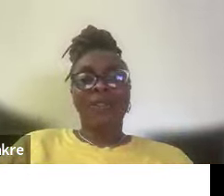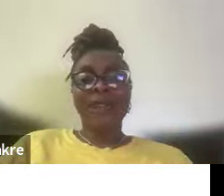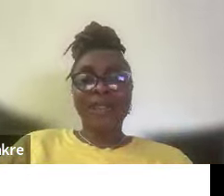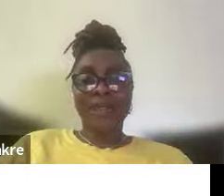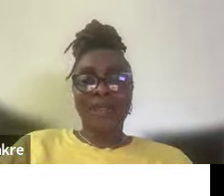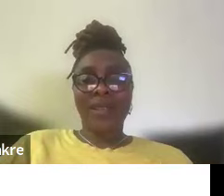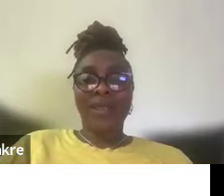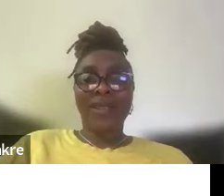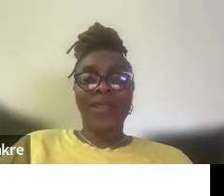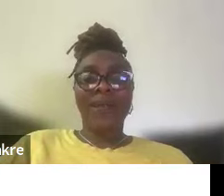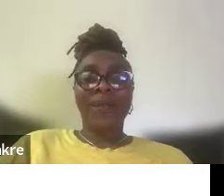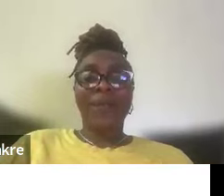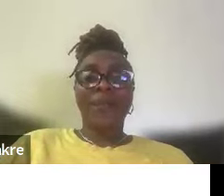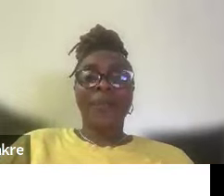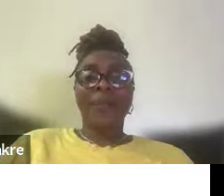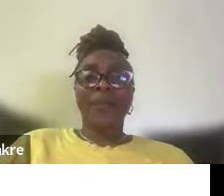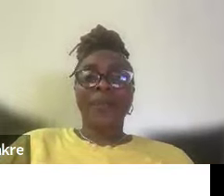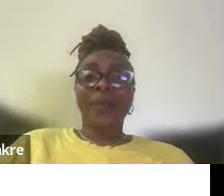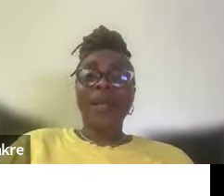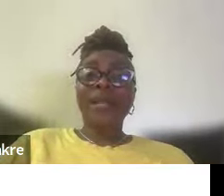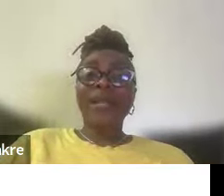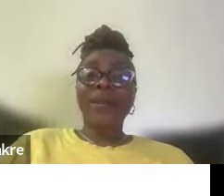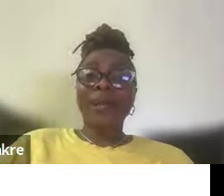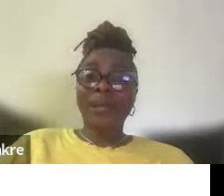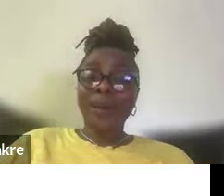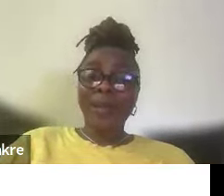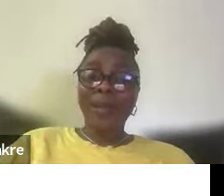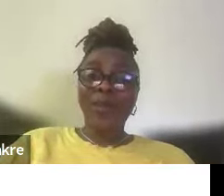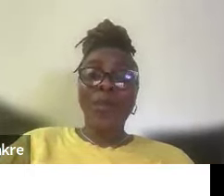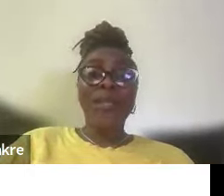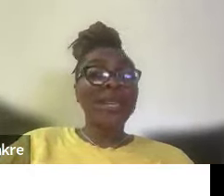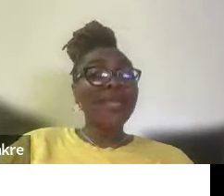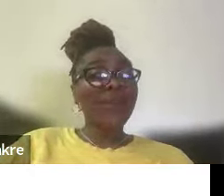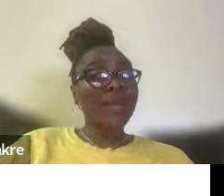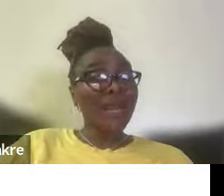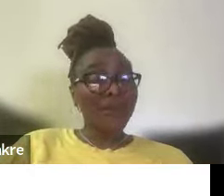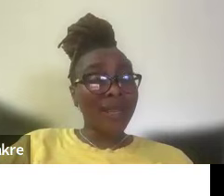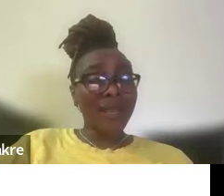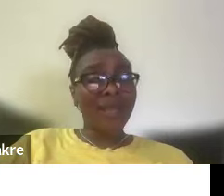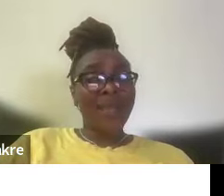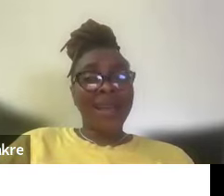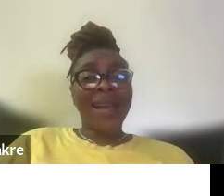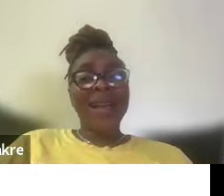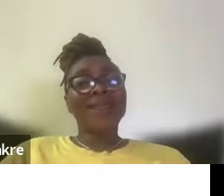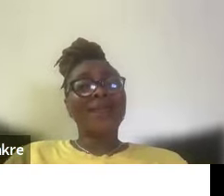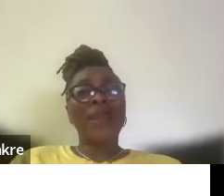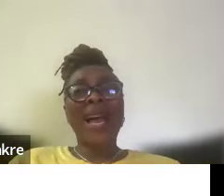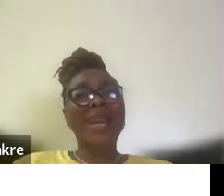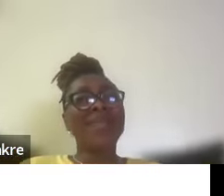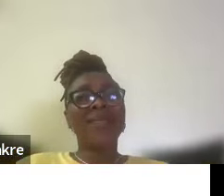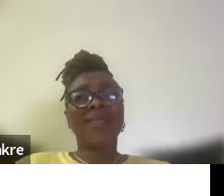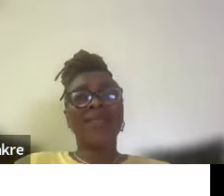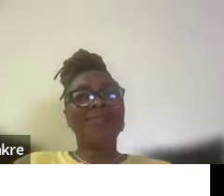sola bakre: The 1st thing is that we're selecting participants. So we sent out an advert, and we had